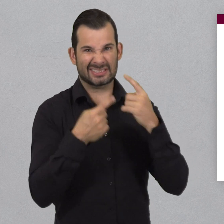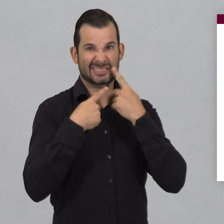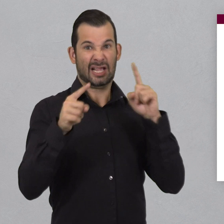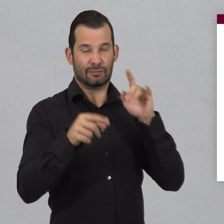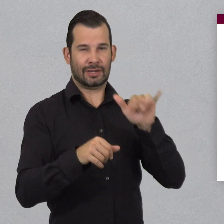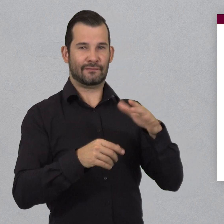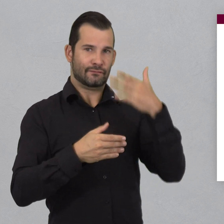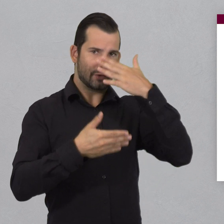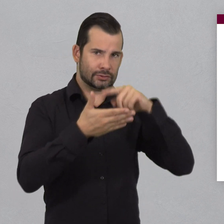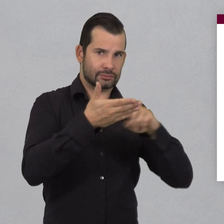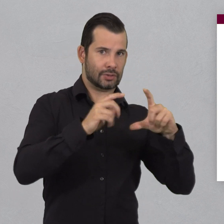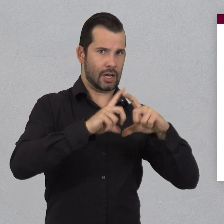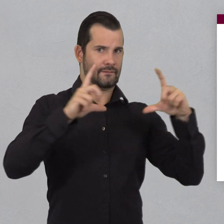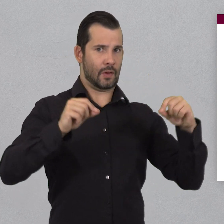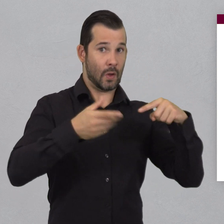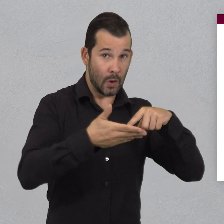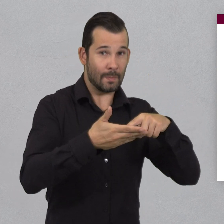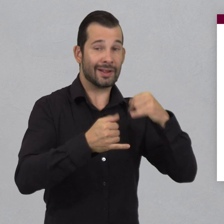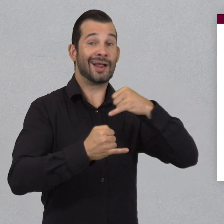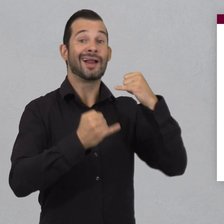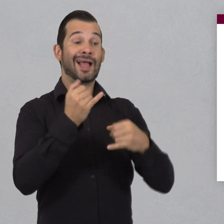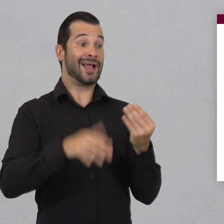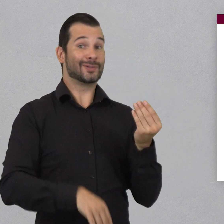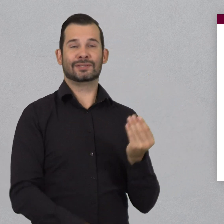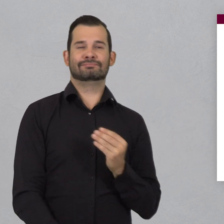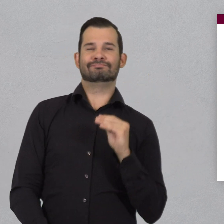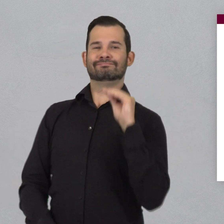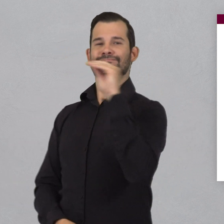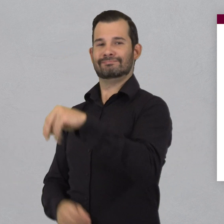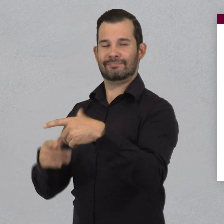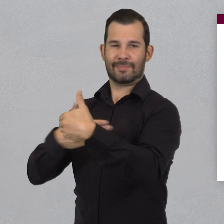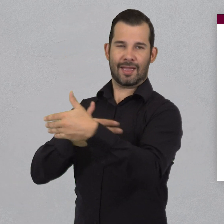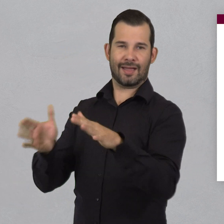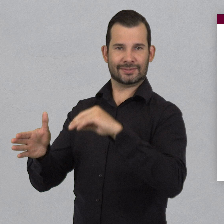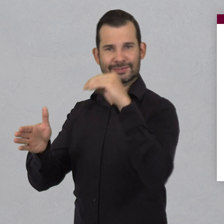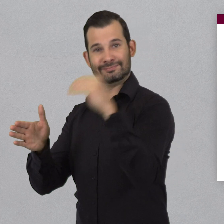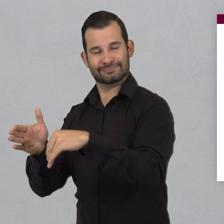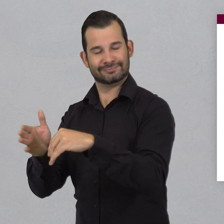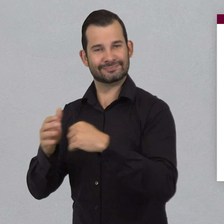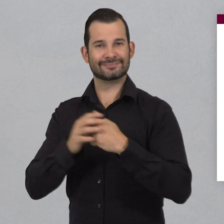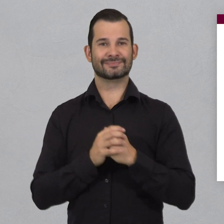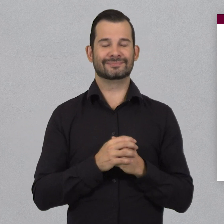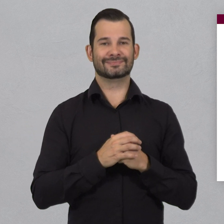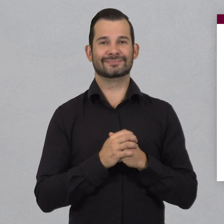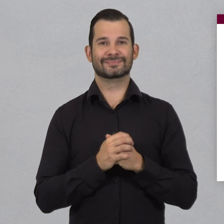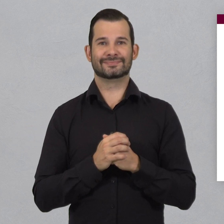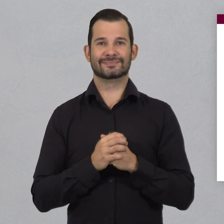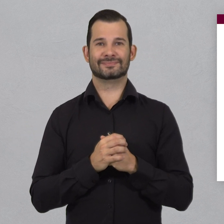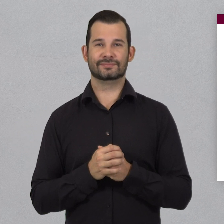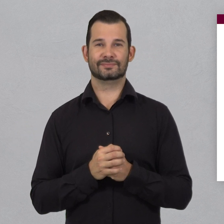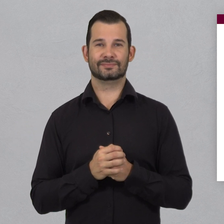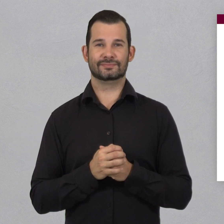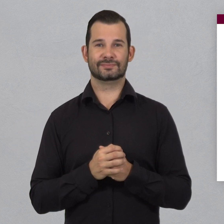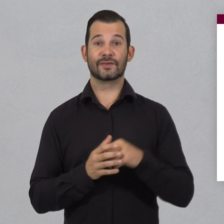front of the outer envelope. Lastly, put the envelope in the ballot box.